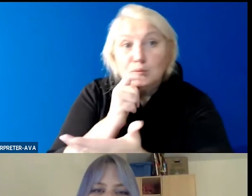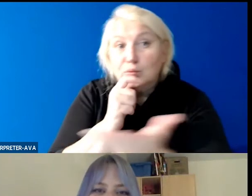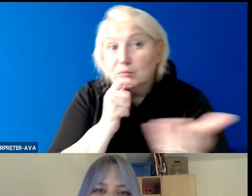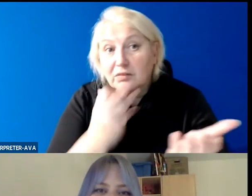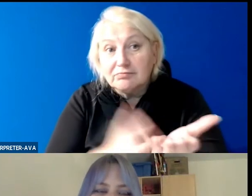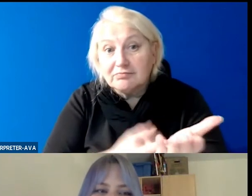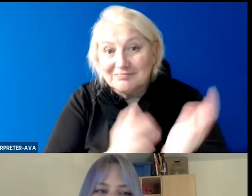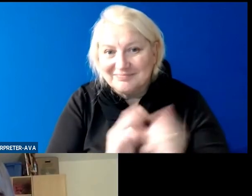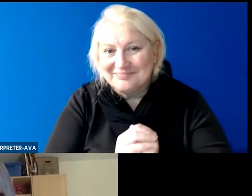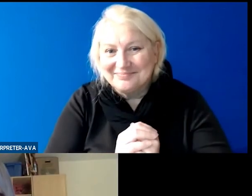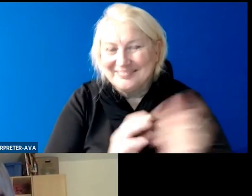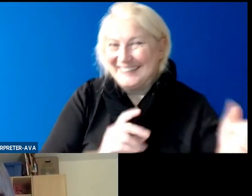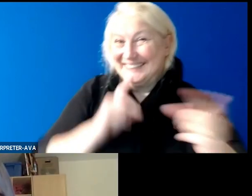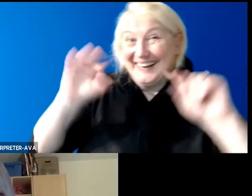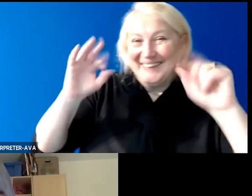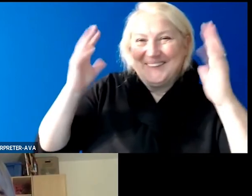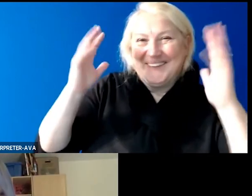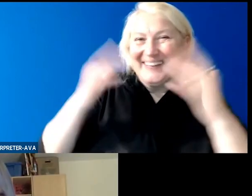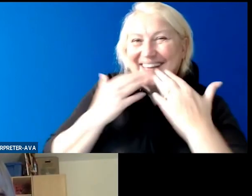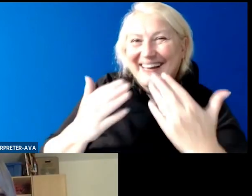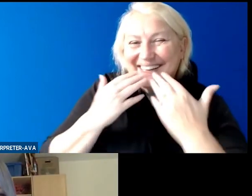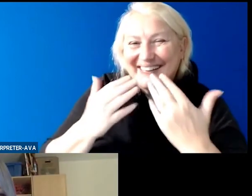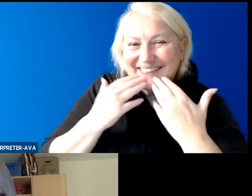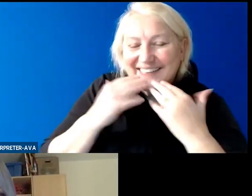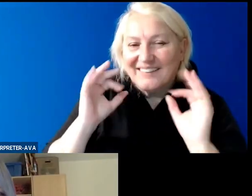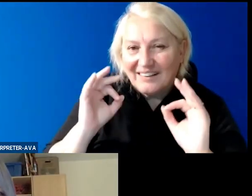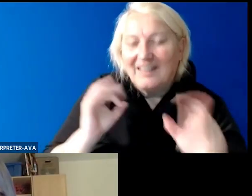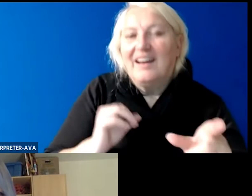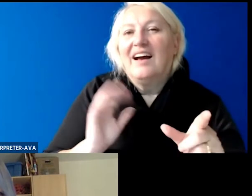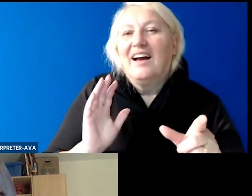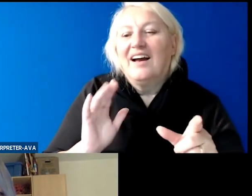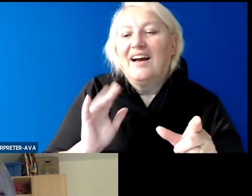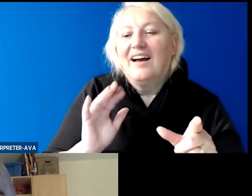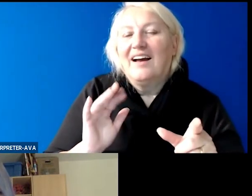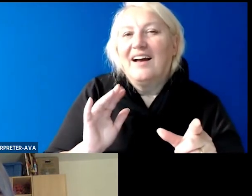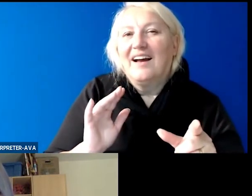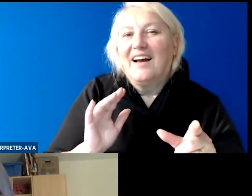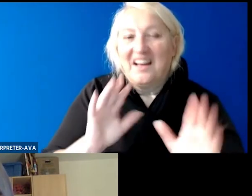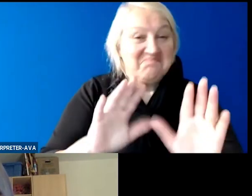Thank you so much. All right. I think if I'll just leave it open. If anyone